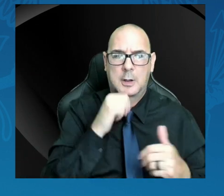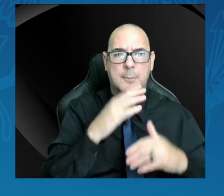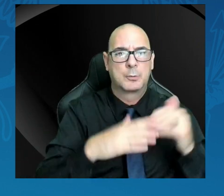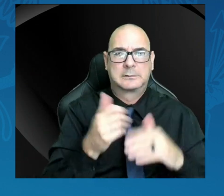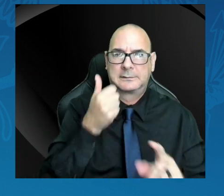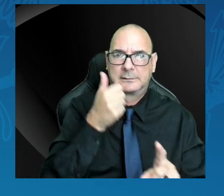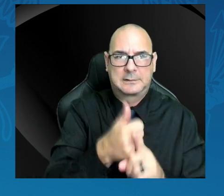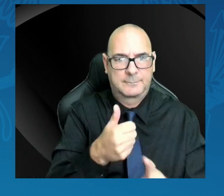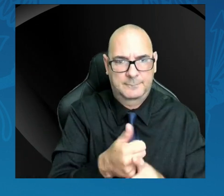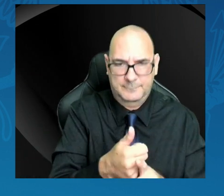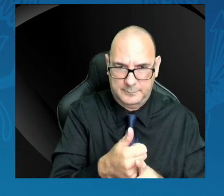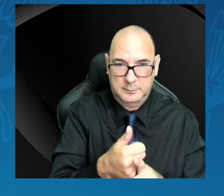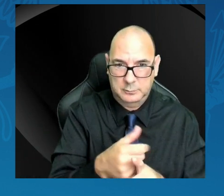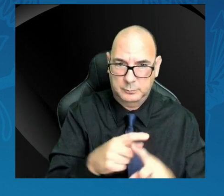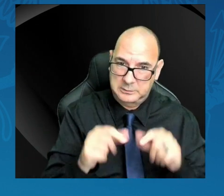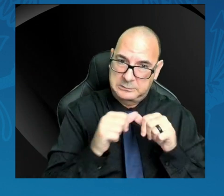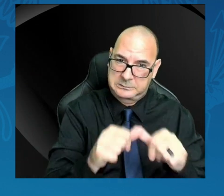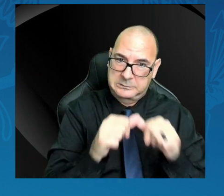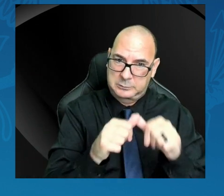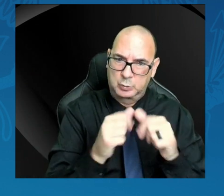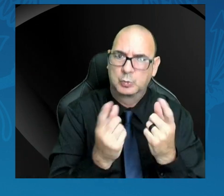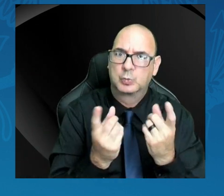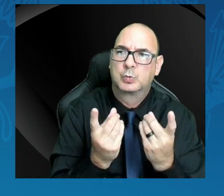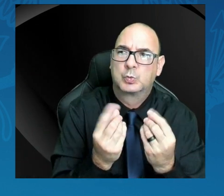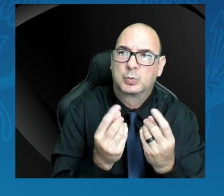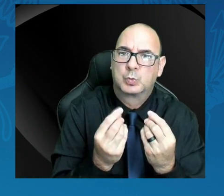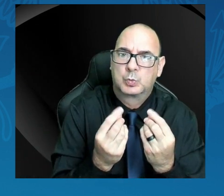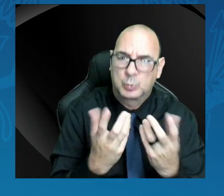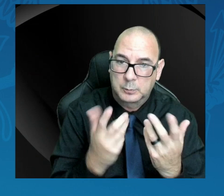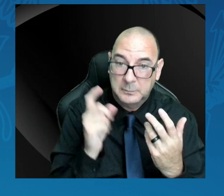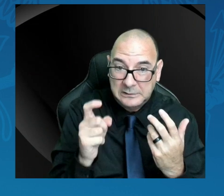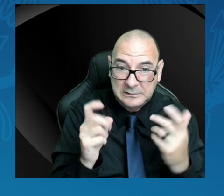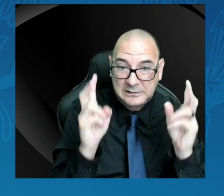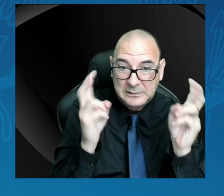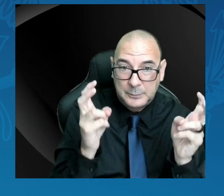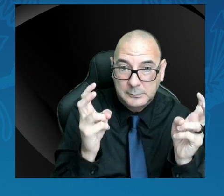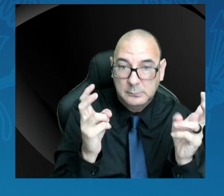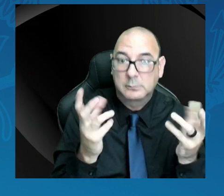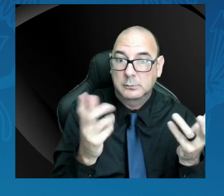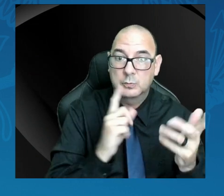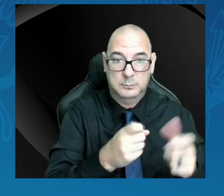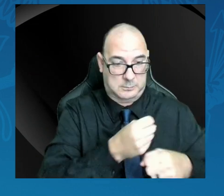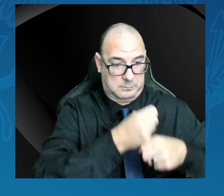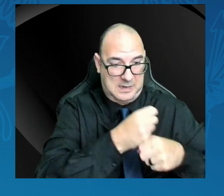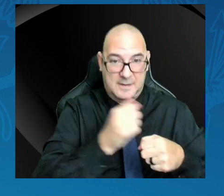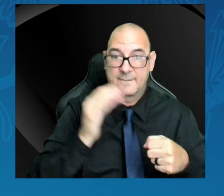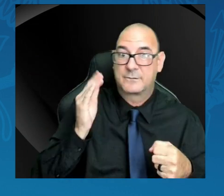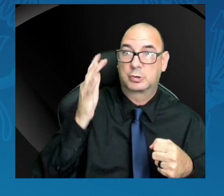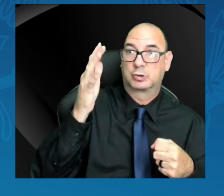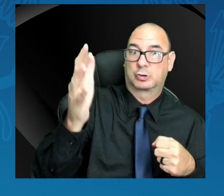And on this very subject, create a future in which every school bus in our nation is zero emission.